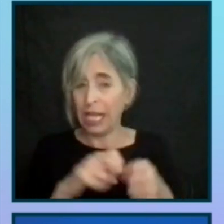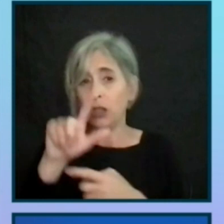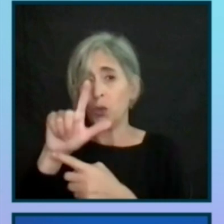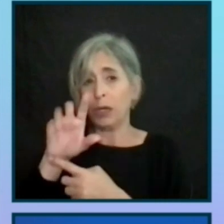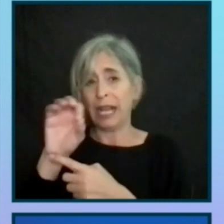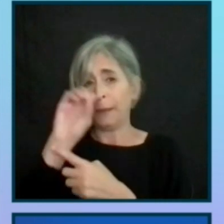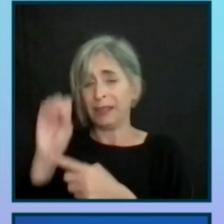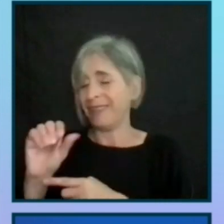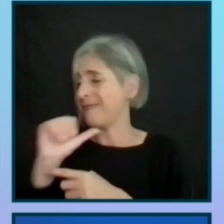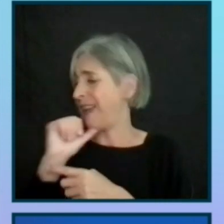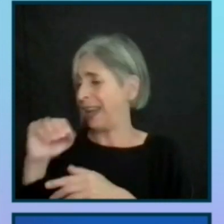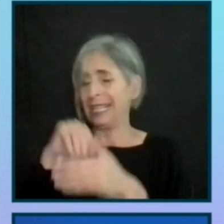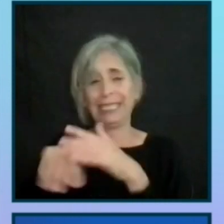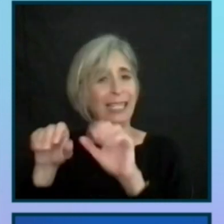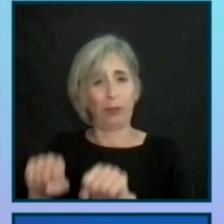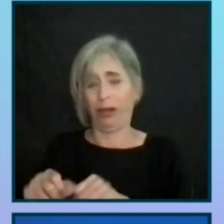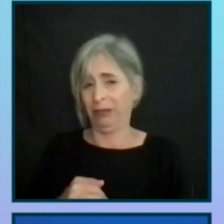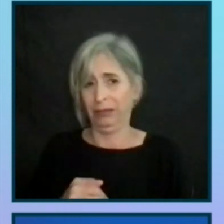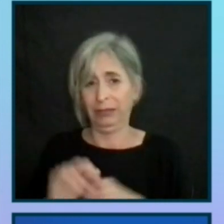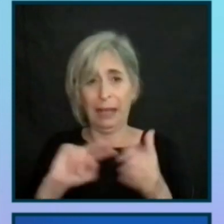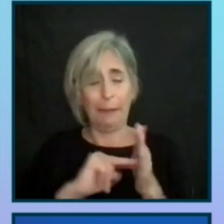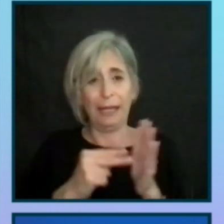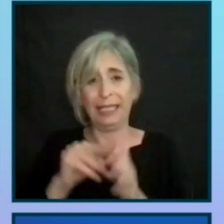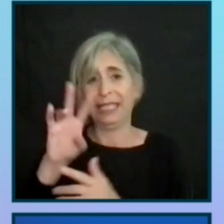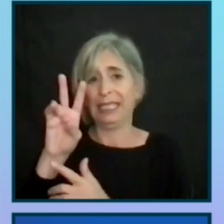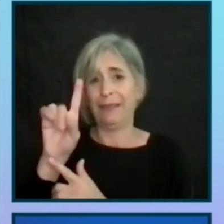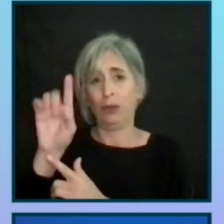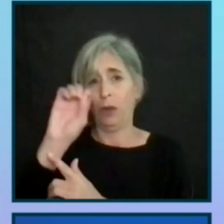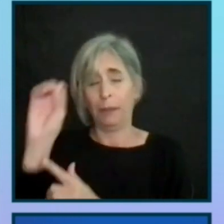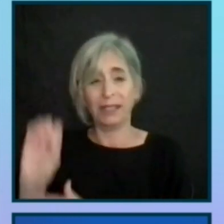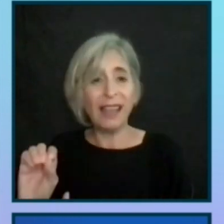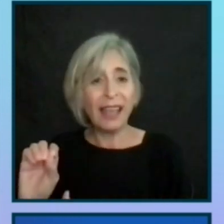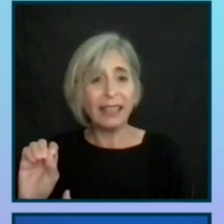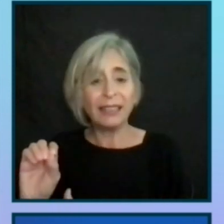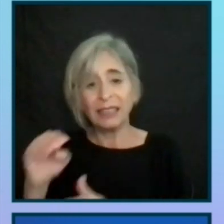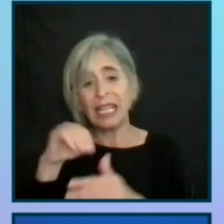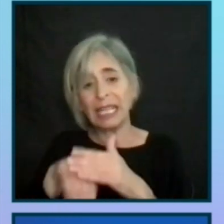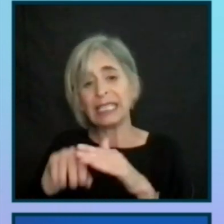So that essentially means 71% accessible to some degree.